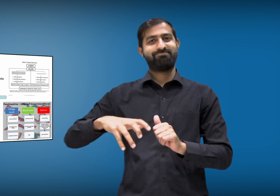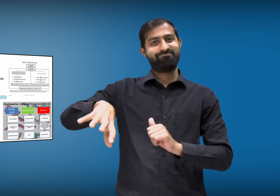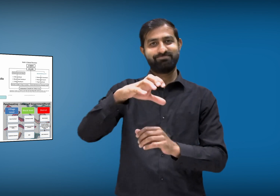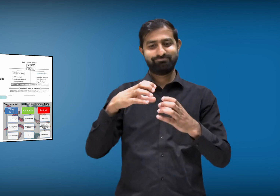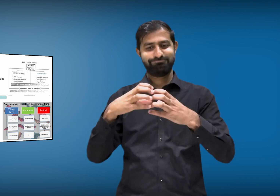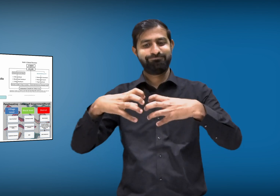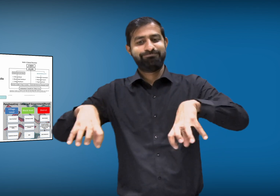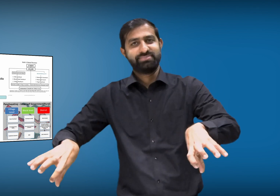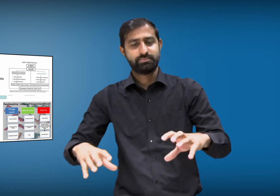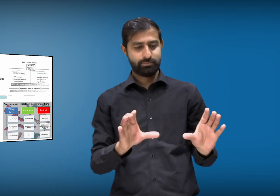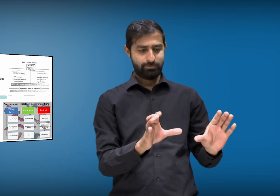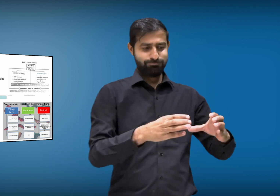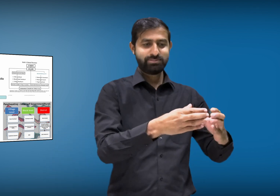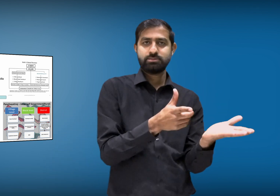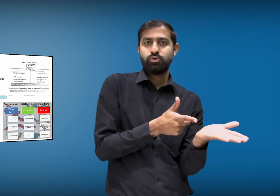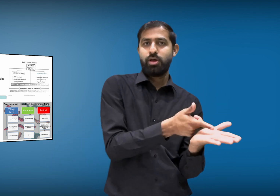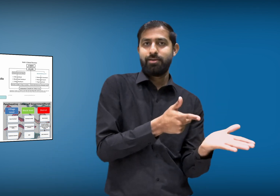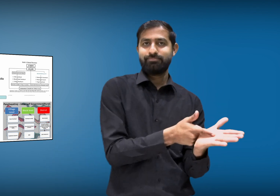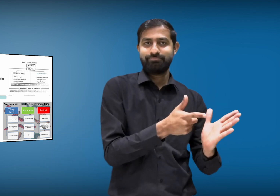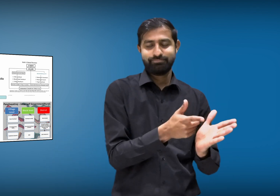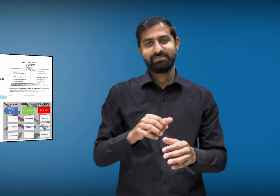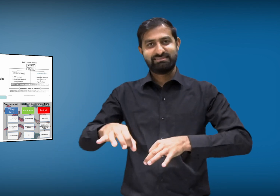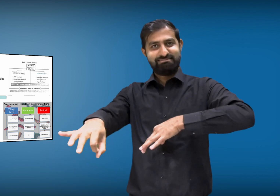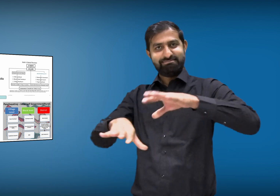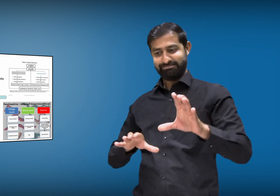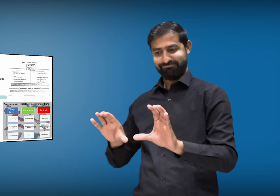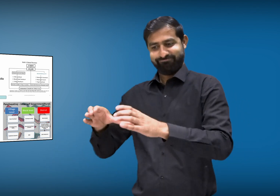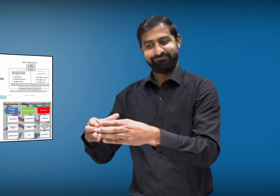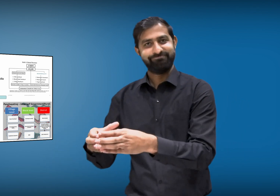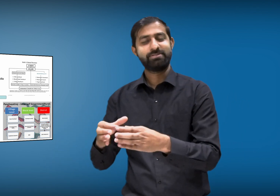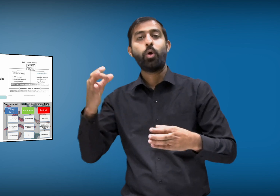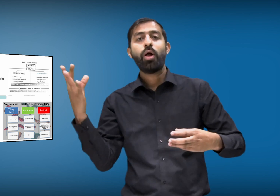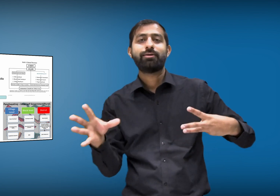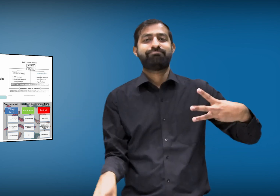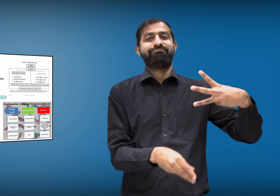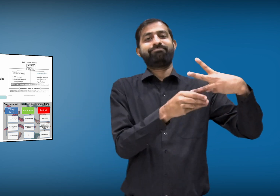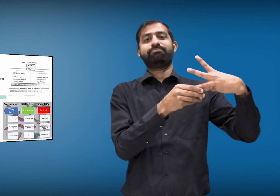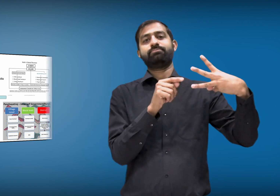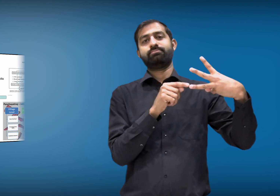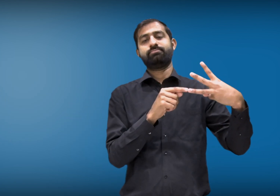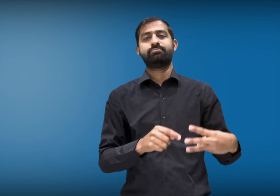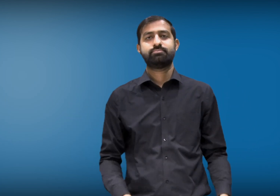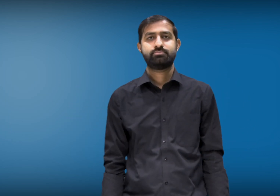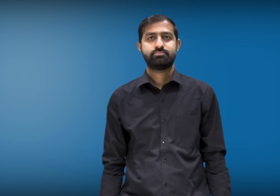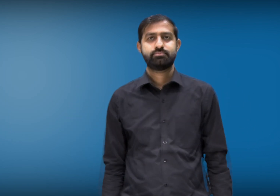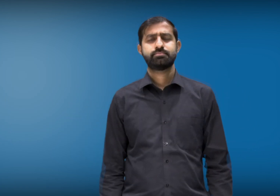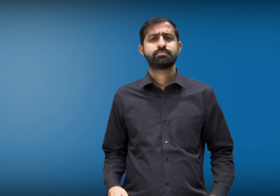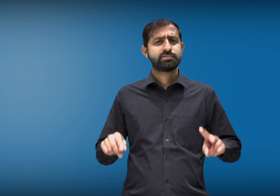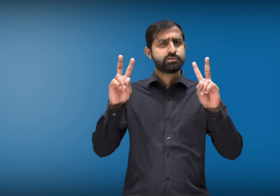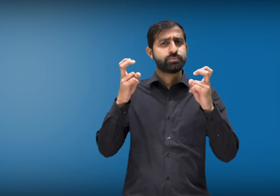had a localized government further divided for Panchayat and Municipality.